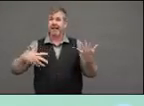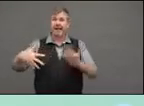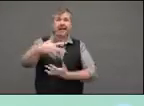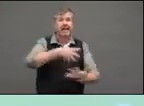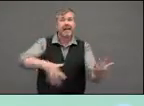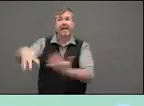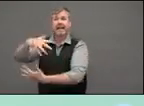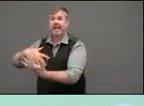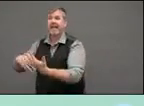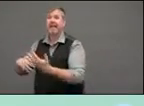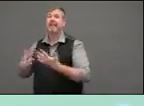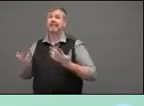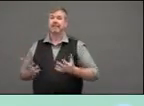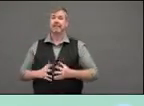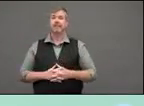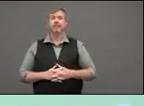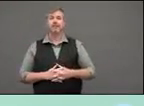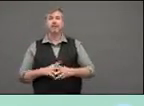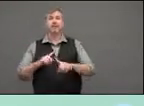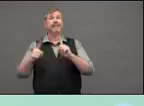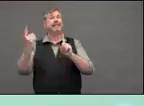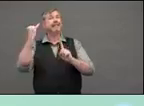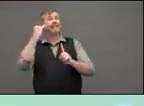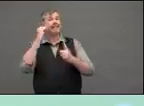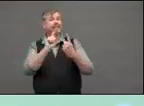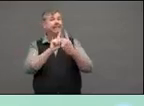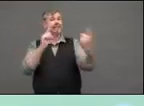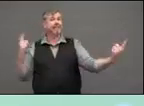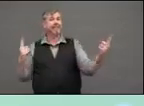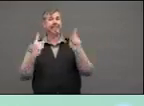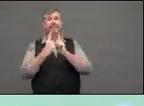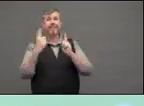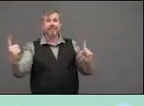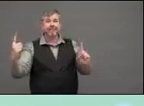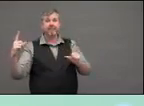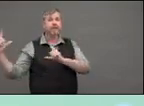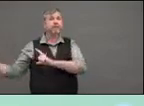mass your exposure level decreases if you wipe down surfaces that